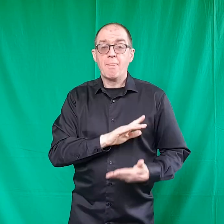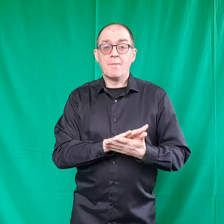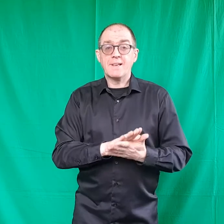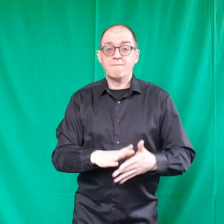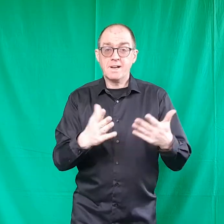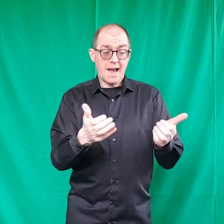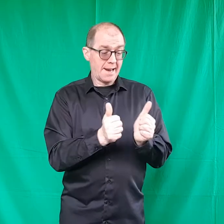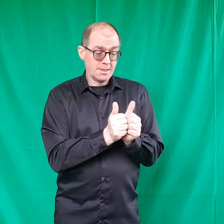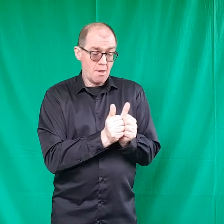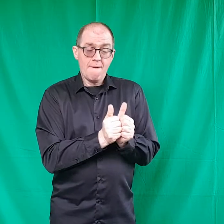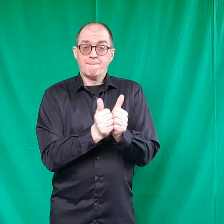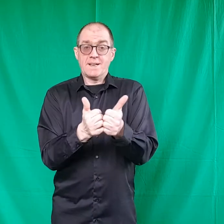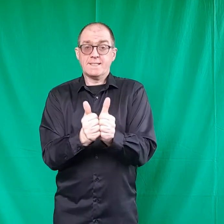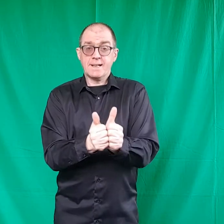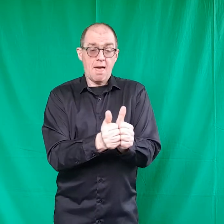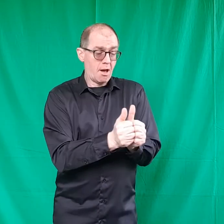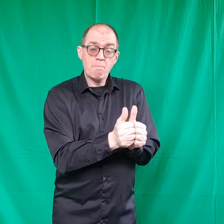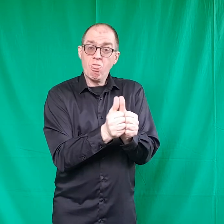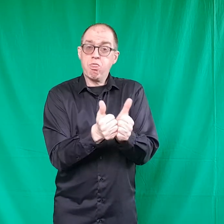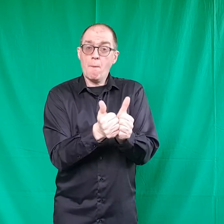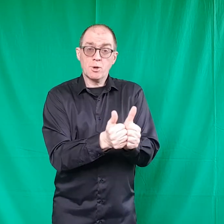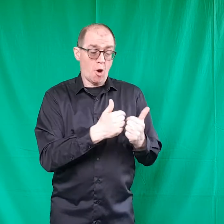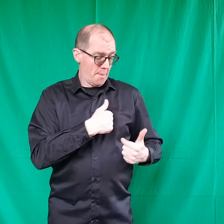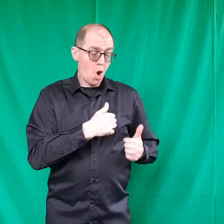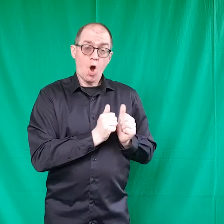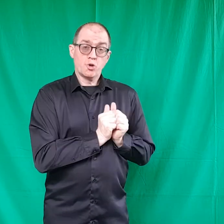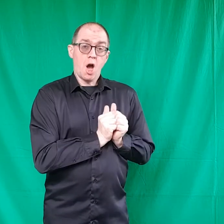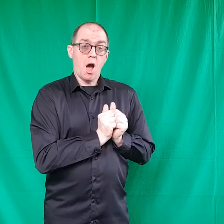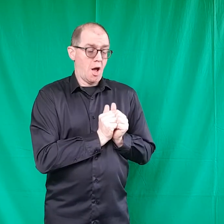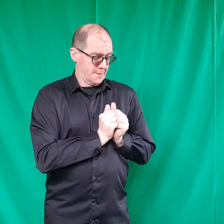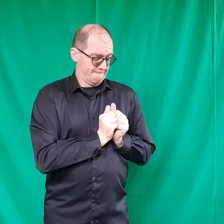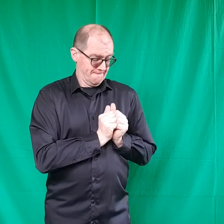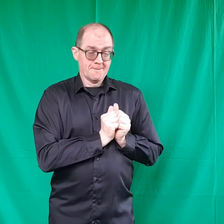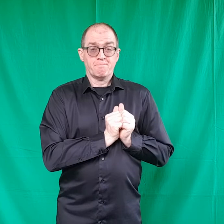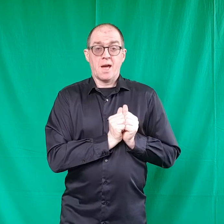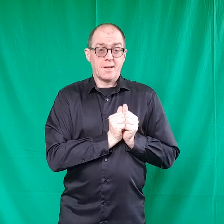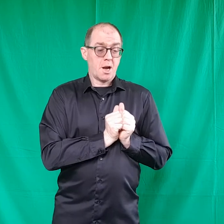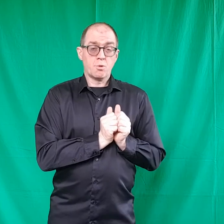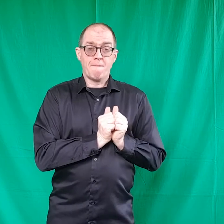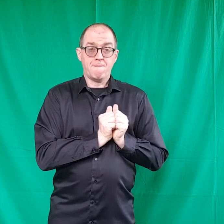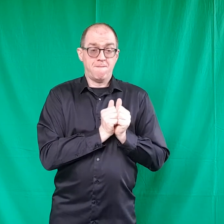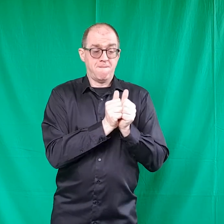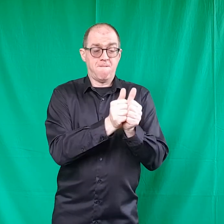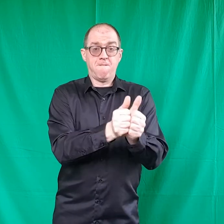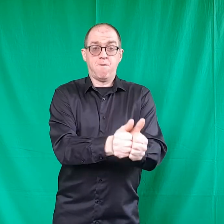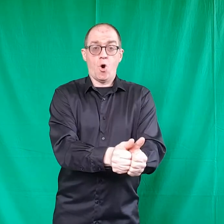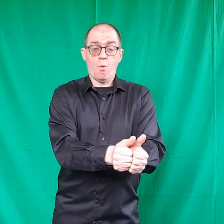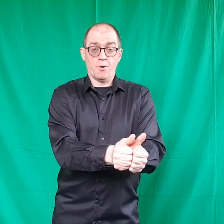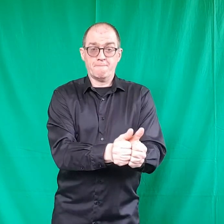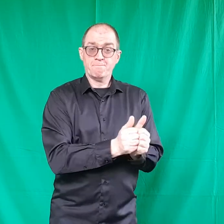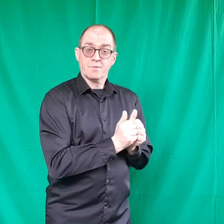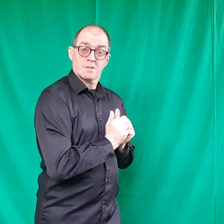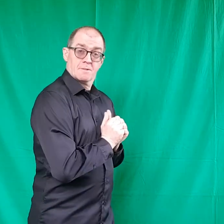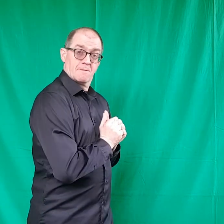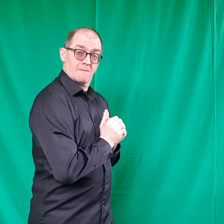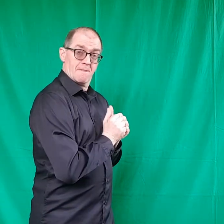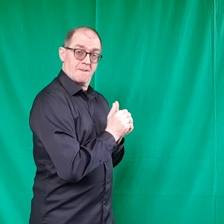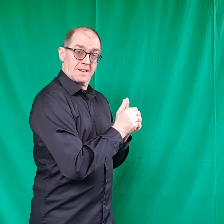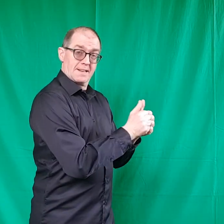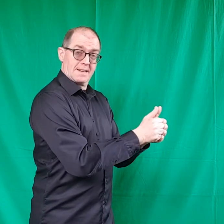and the sign for 'kindness' is fists together, thumbs up, on your heart, and it goes forward.